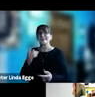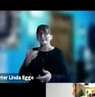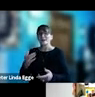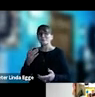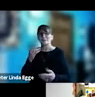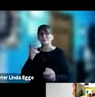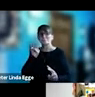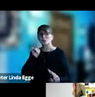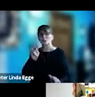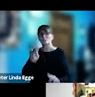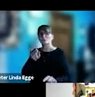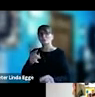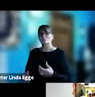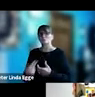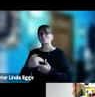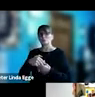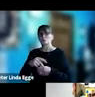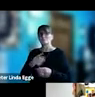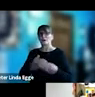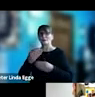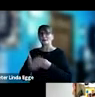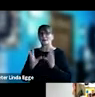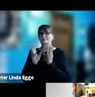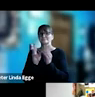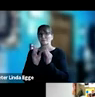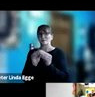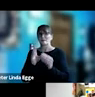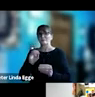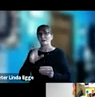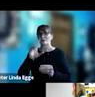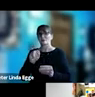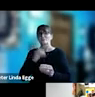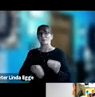on our, you know, our next webinar will be in October. More details to follow.